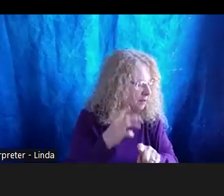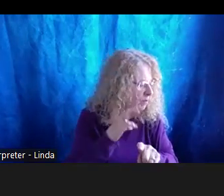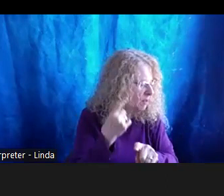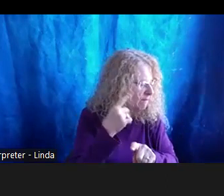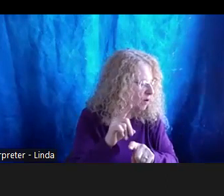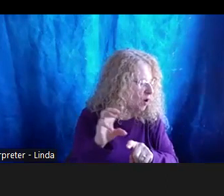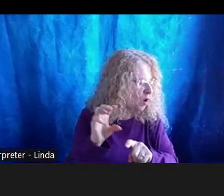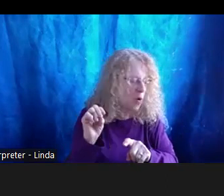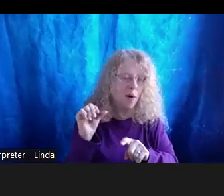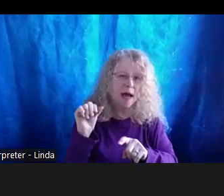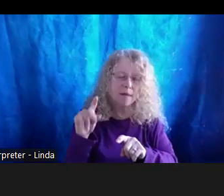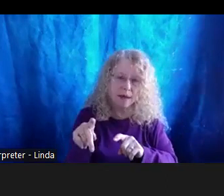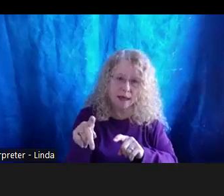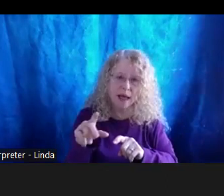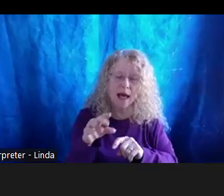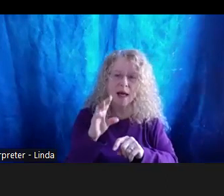THAT WILL BE A PIECE OF IT.